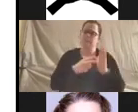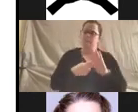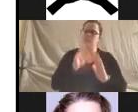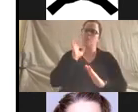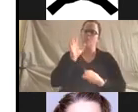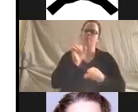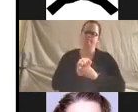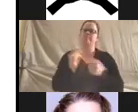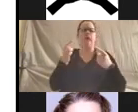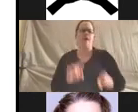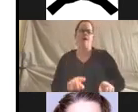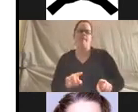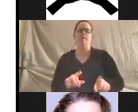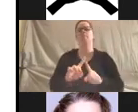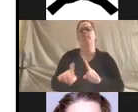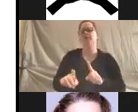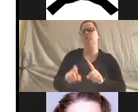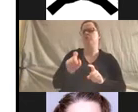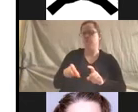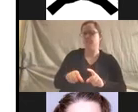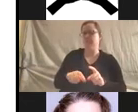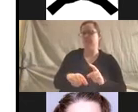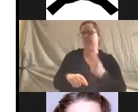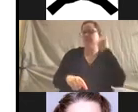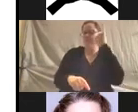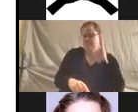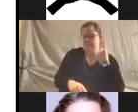but it should be considered. And there should be a real reason,